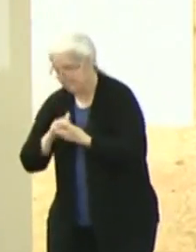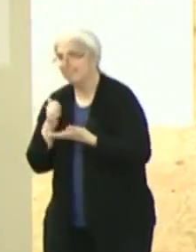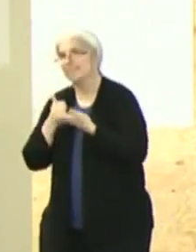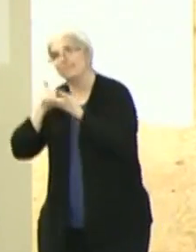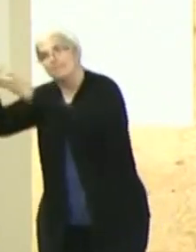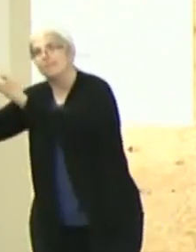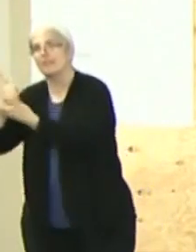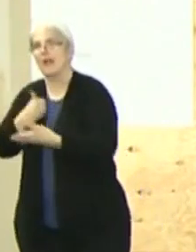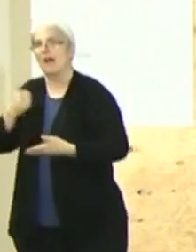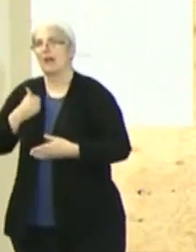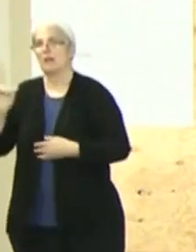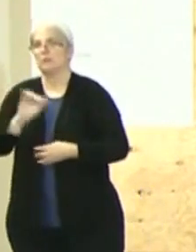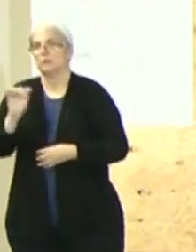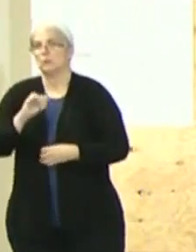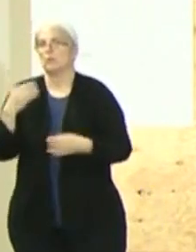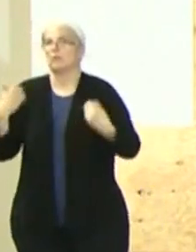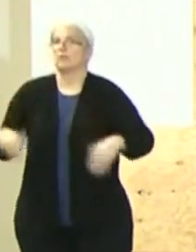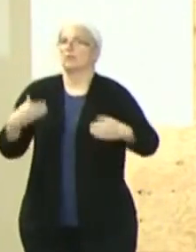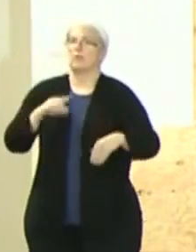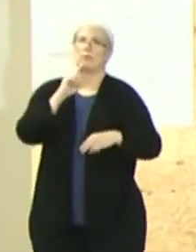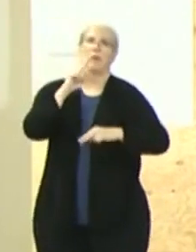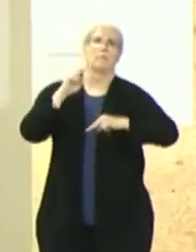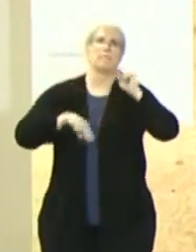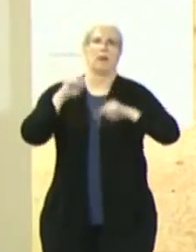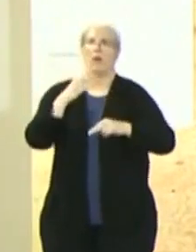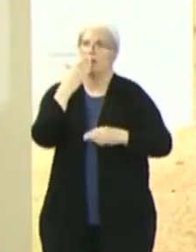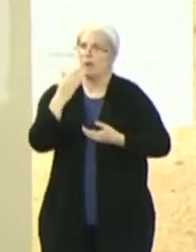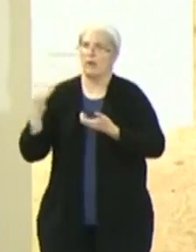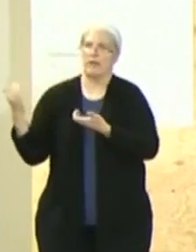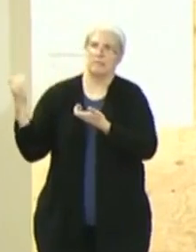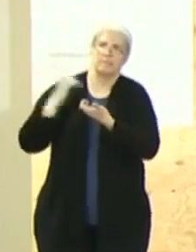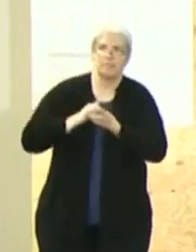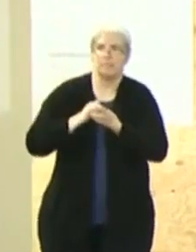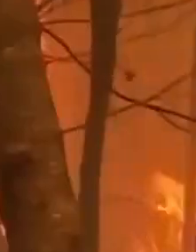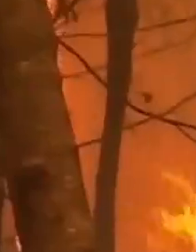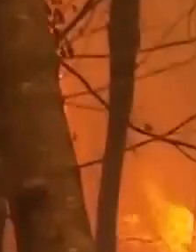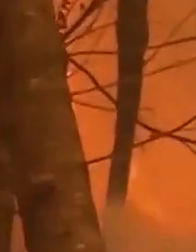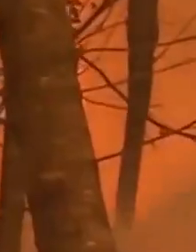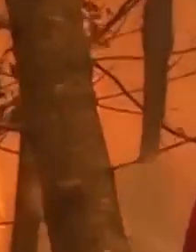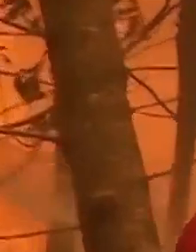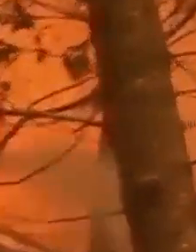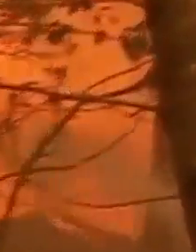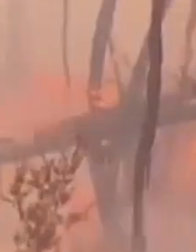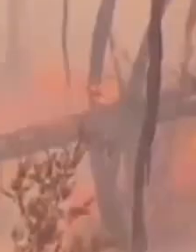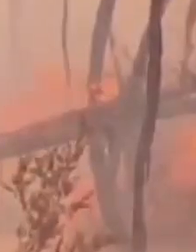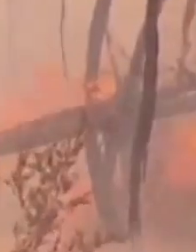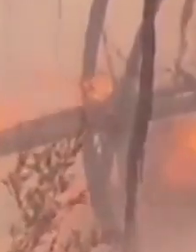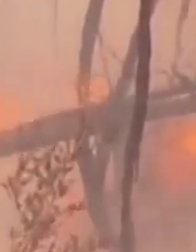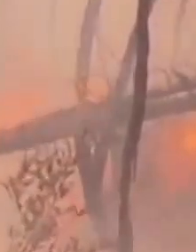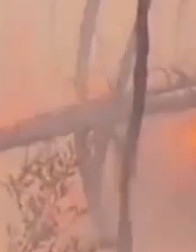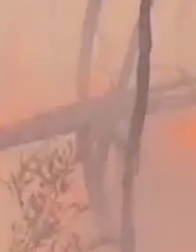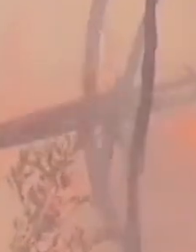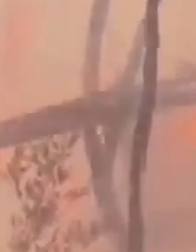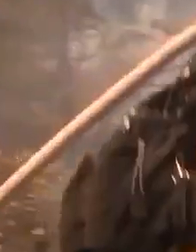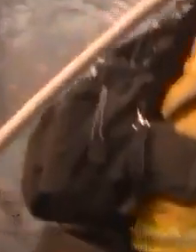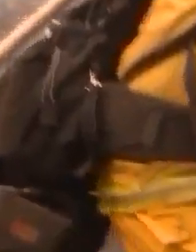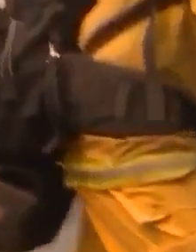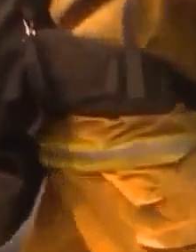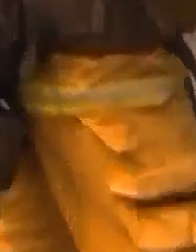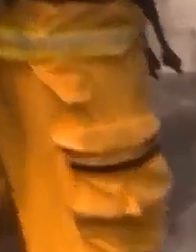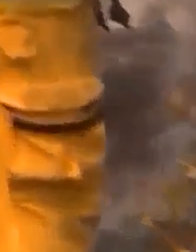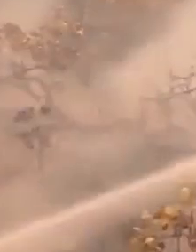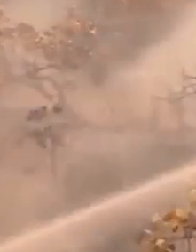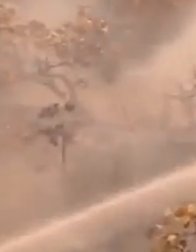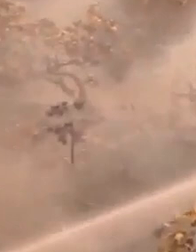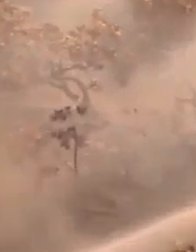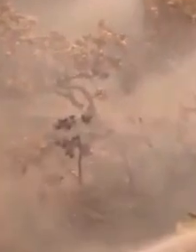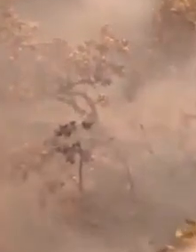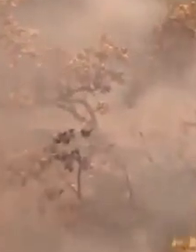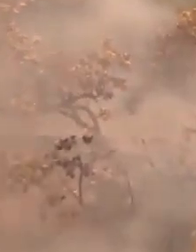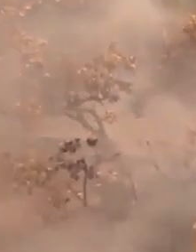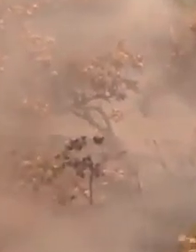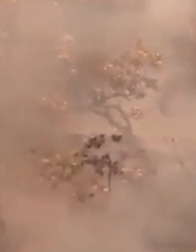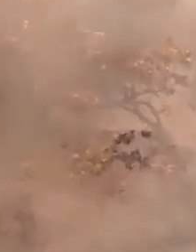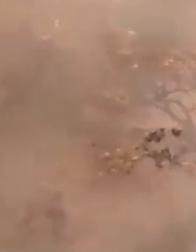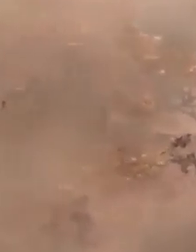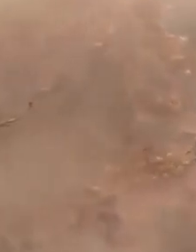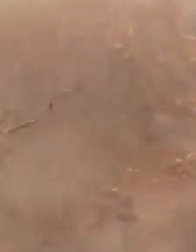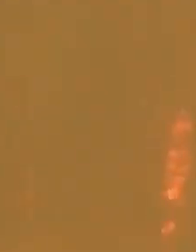MANY OF YOU RECALL, I THINK IT WAS 2017, THE SUPPORT FROM SOME OF THE BEST FIREFIGHTERS IN THE WORLD FROM AUSTRALIA.